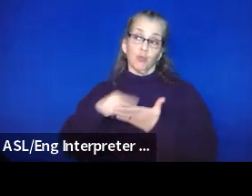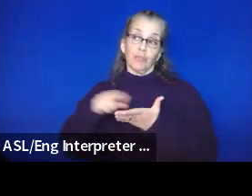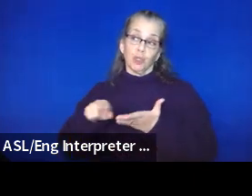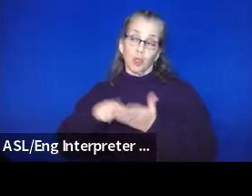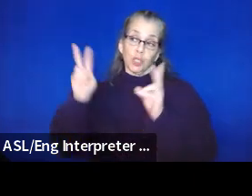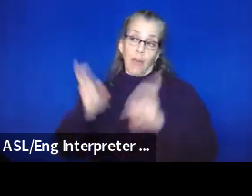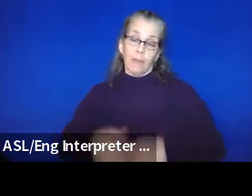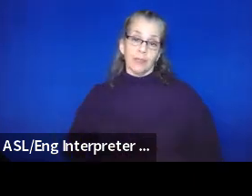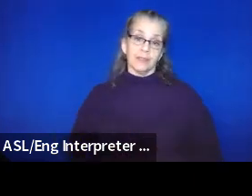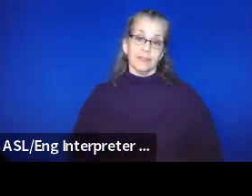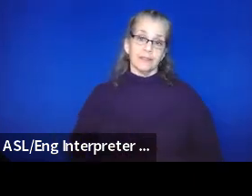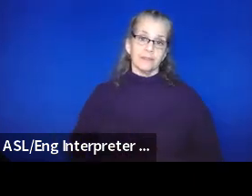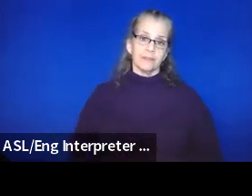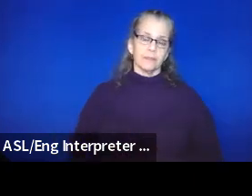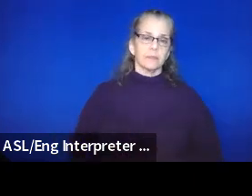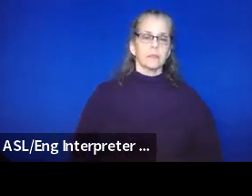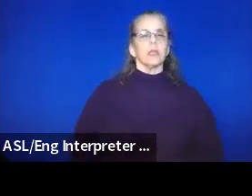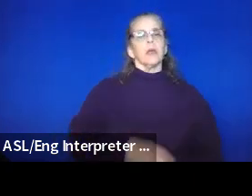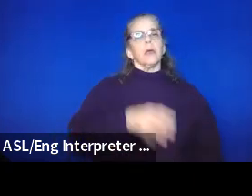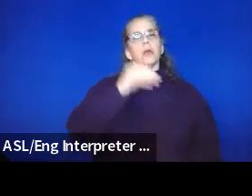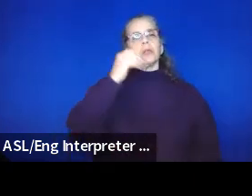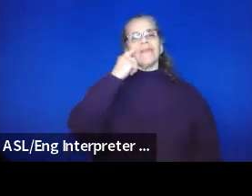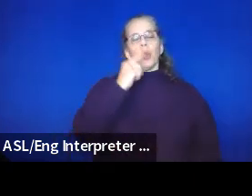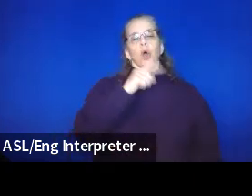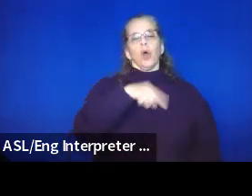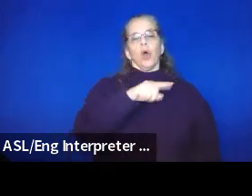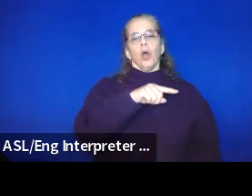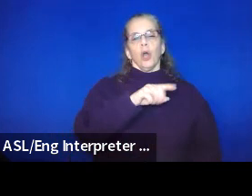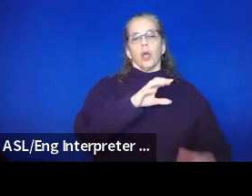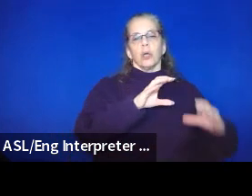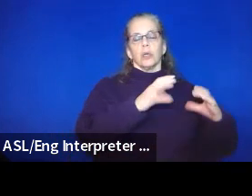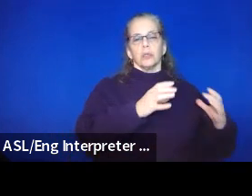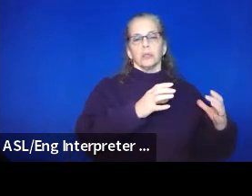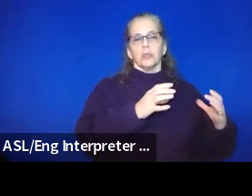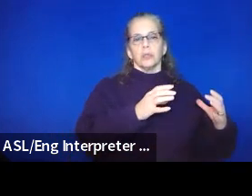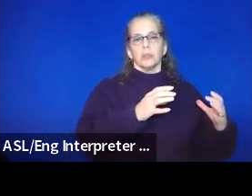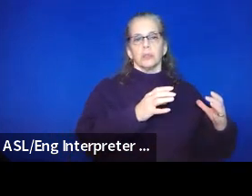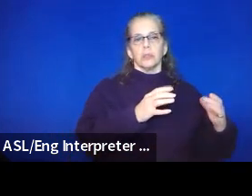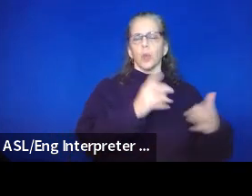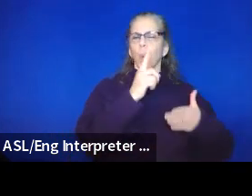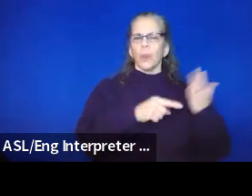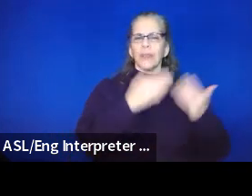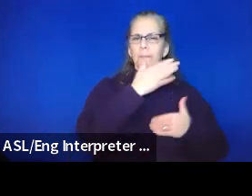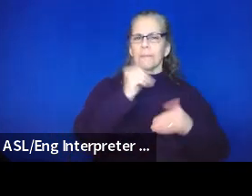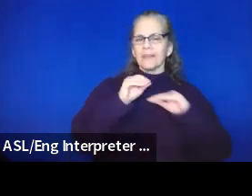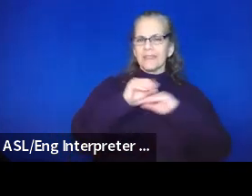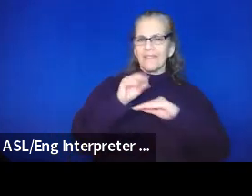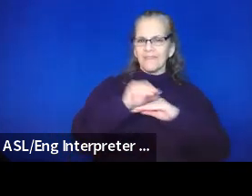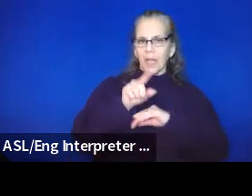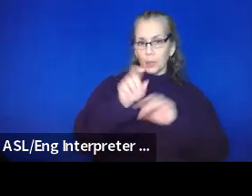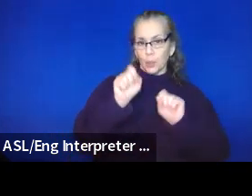So, for those that say or what is the best advice you can give someone to let the other